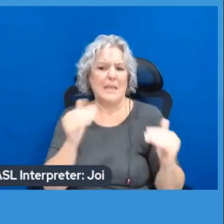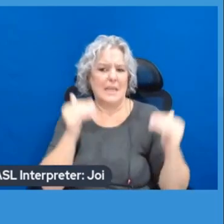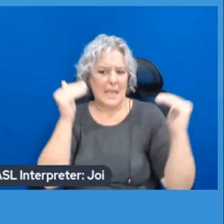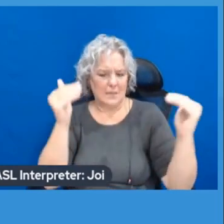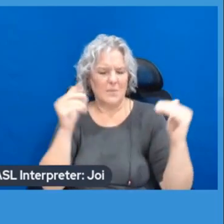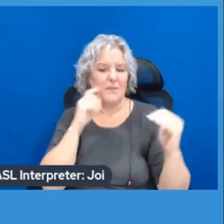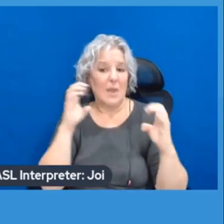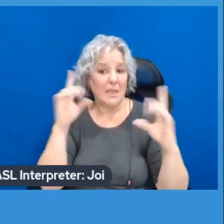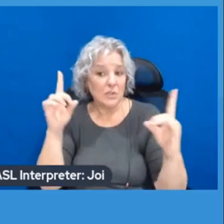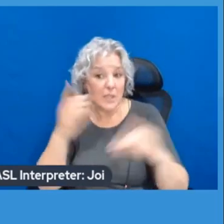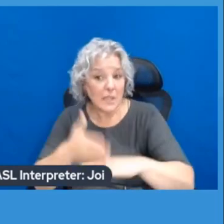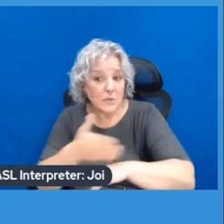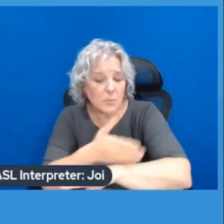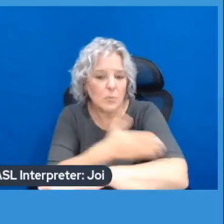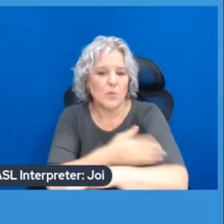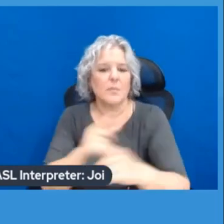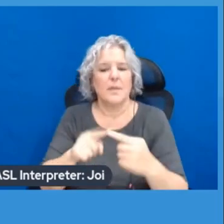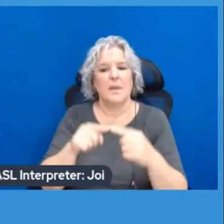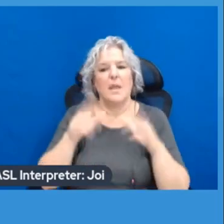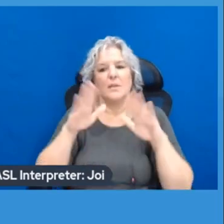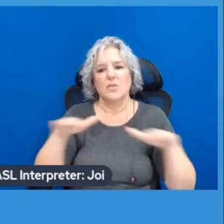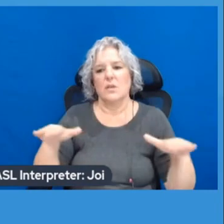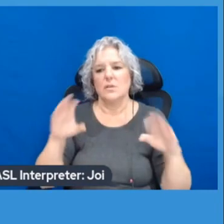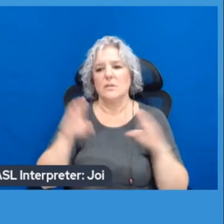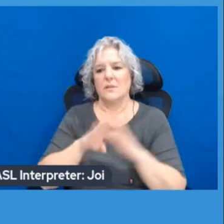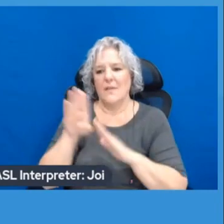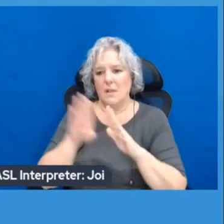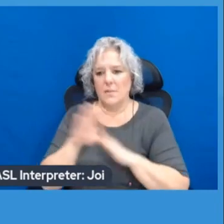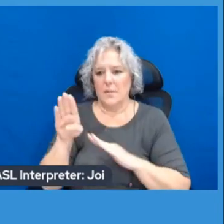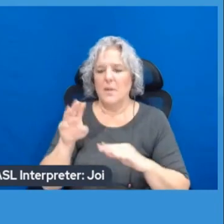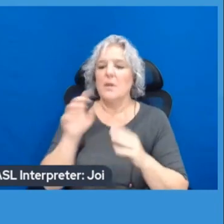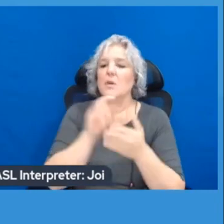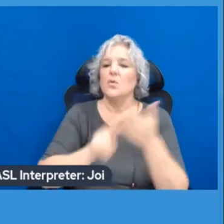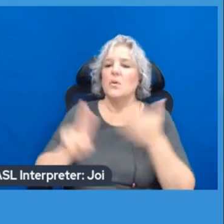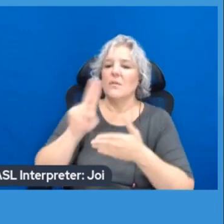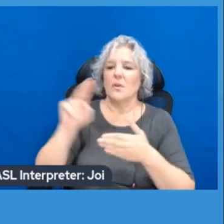and Professional Development Project at the University of North Carolina-Greensboro